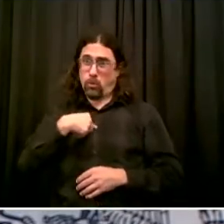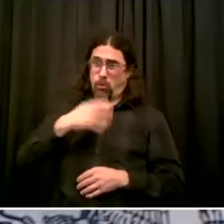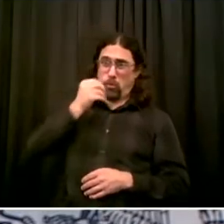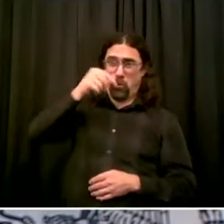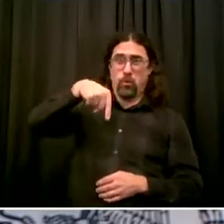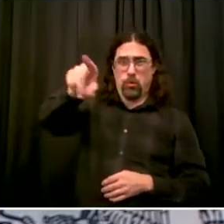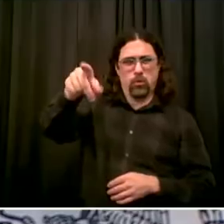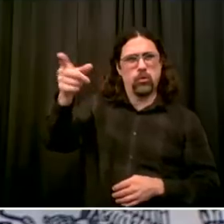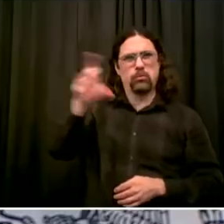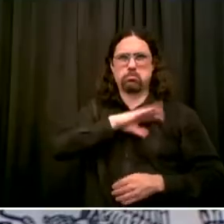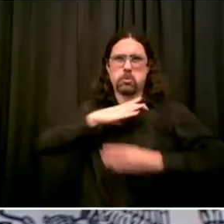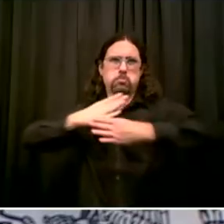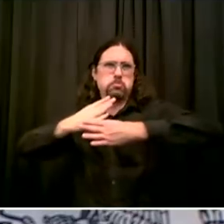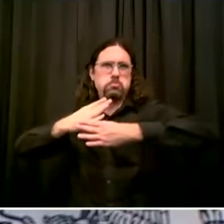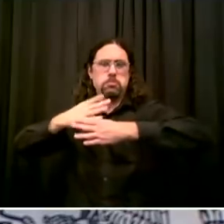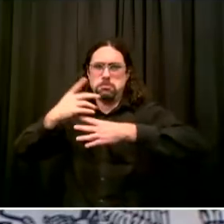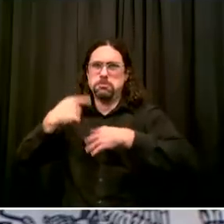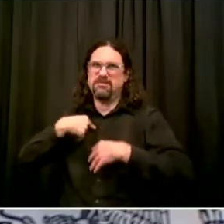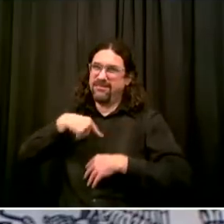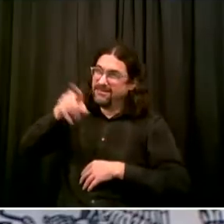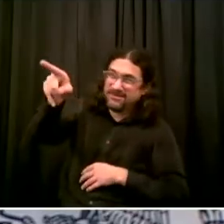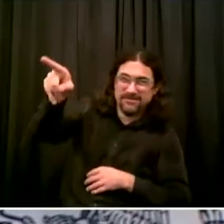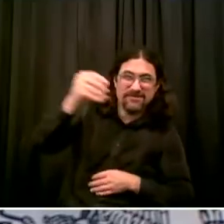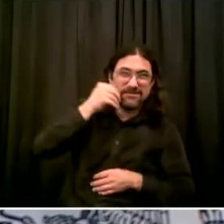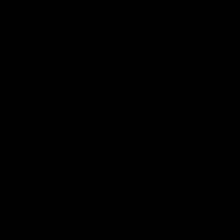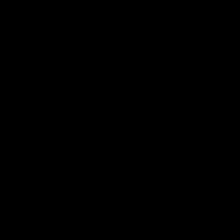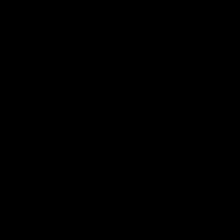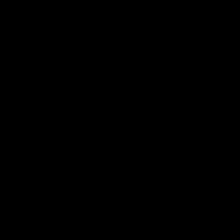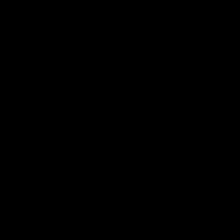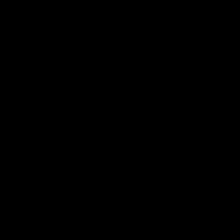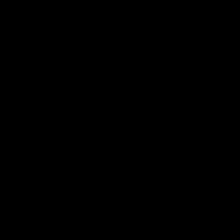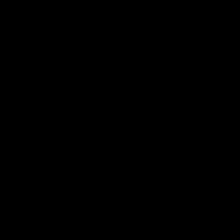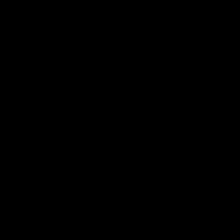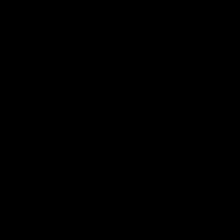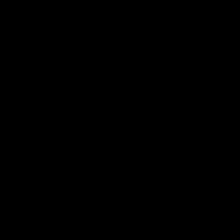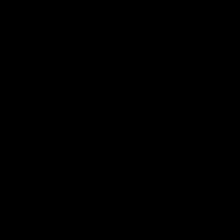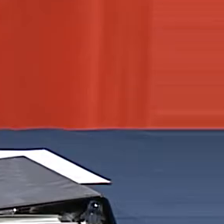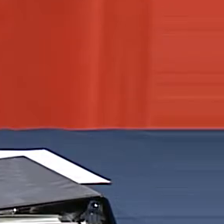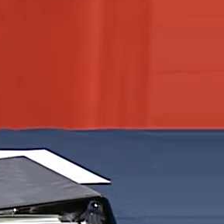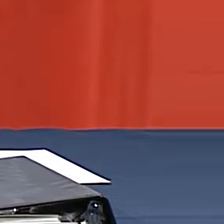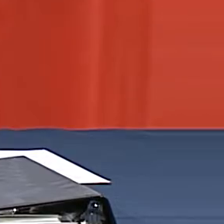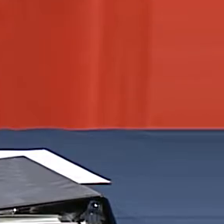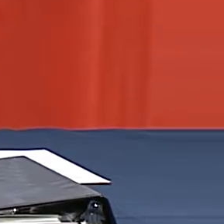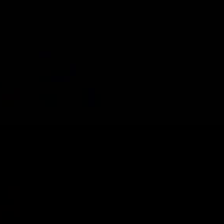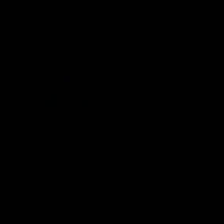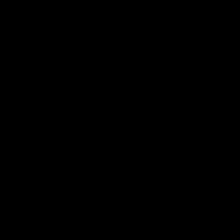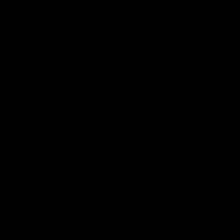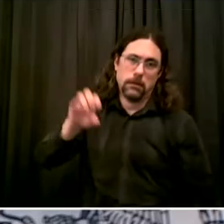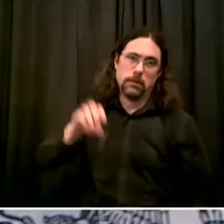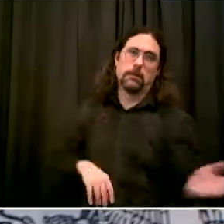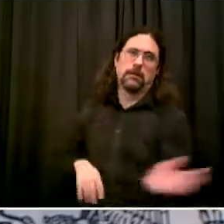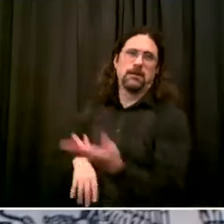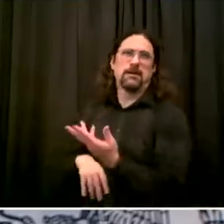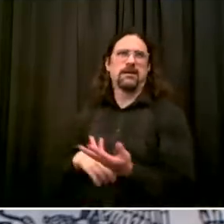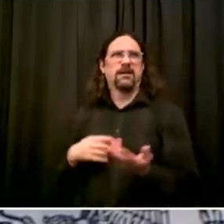ARNOUD GRACIE MANSION PEOPLE ARE NOT HAVING AREAS THERE. IS THAT